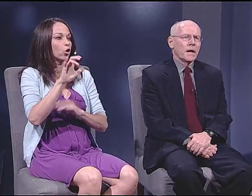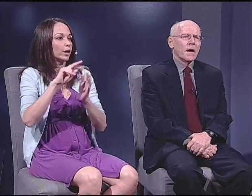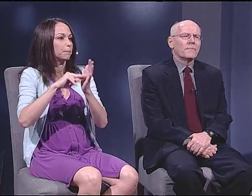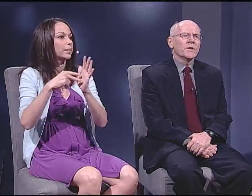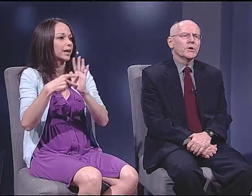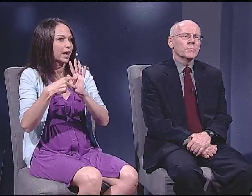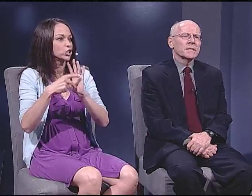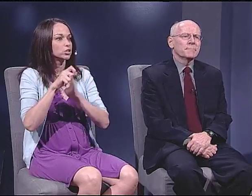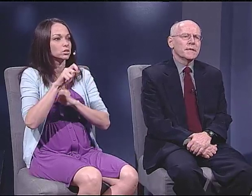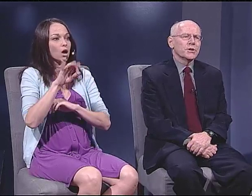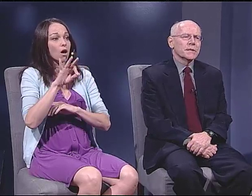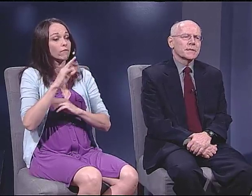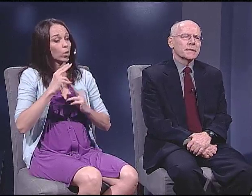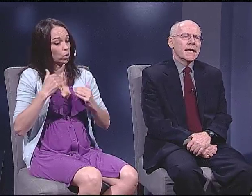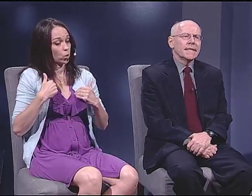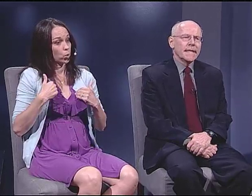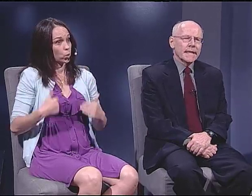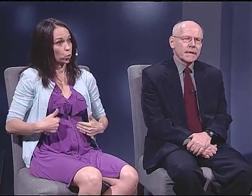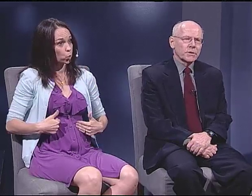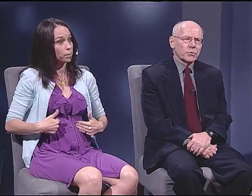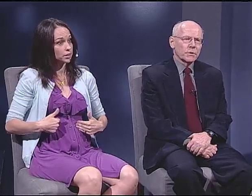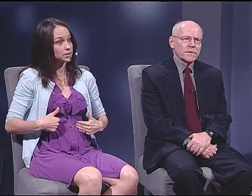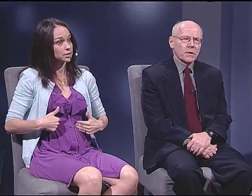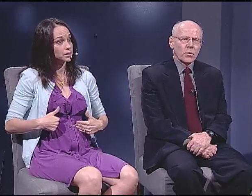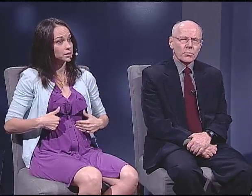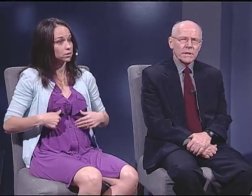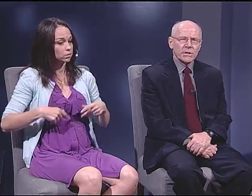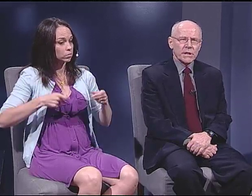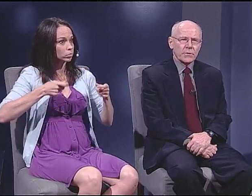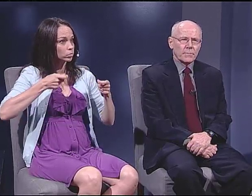of the human species taking control of its own genome?